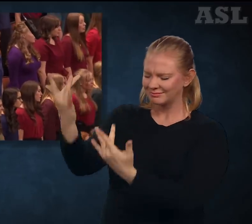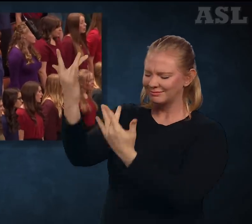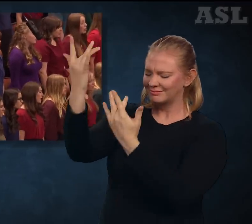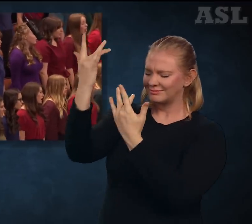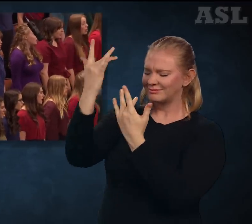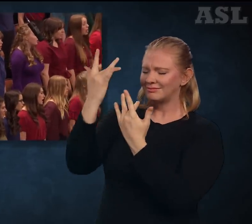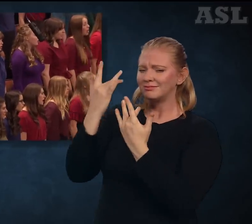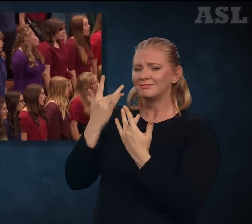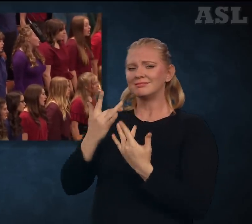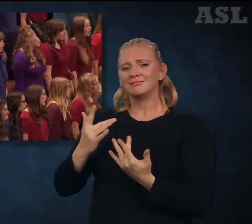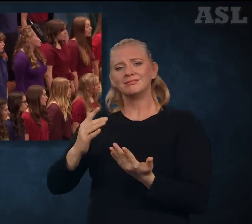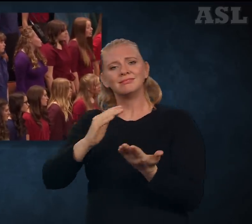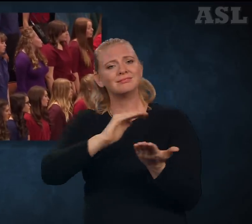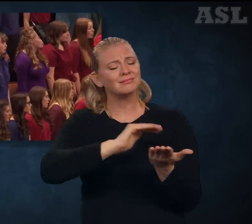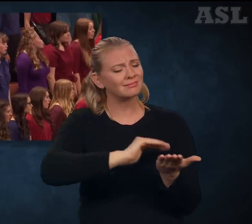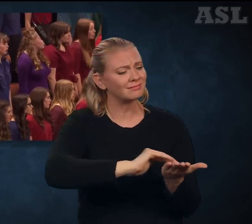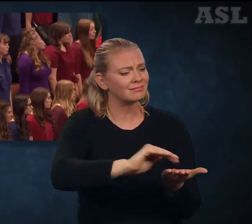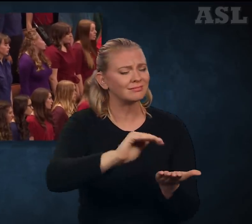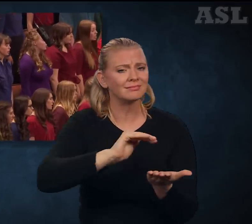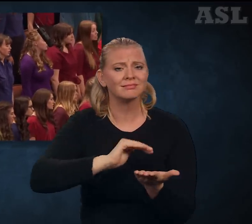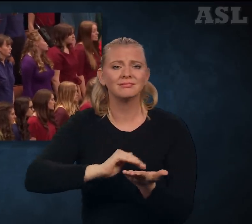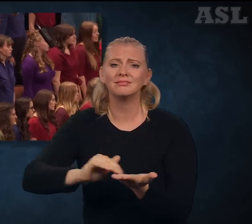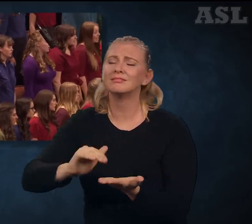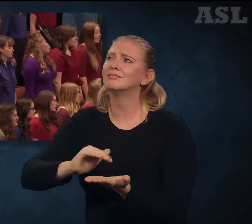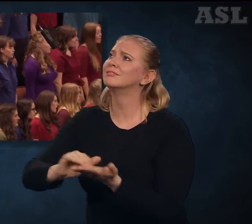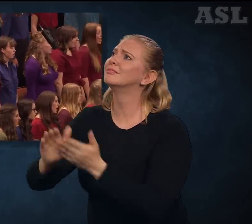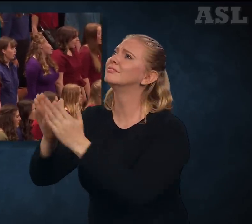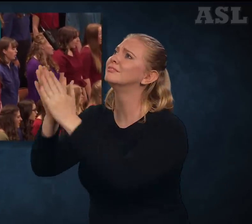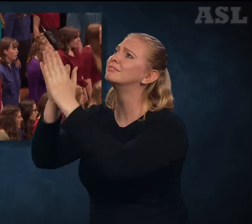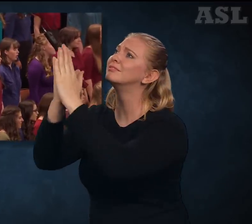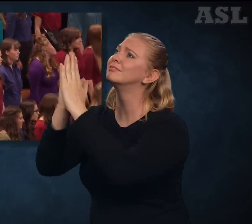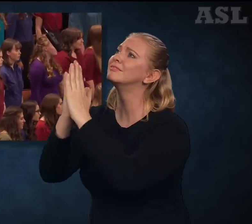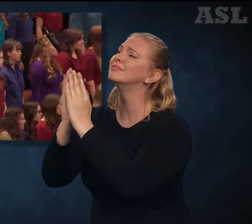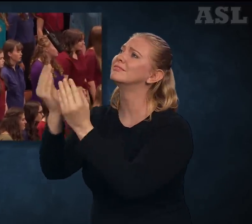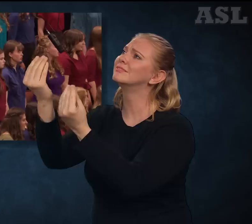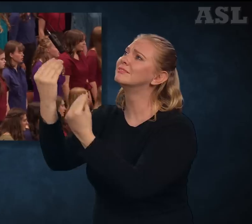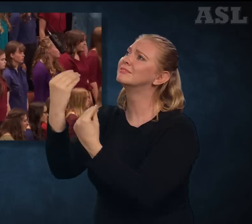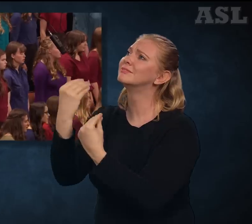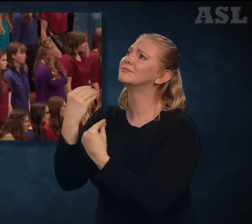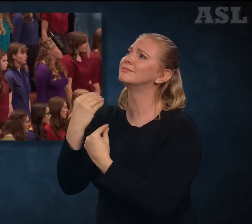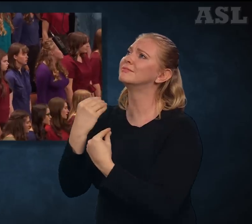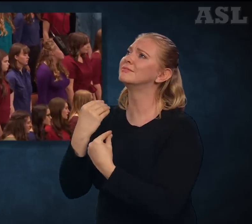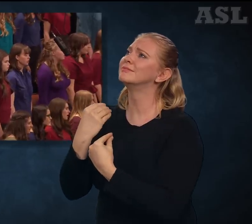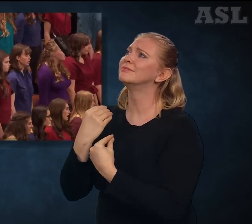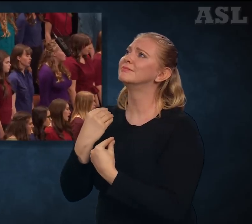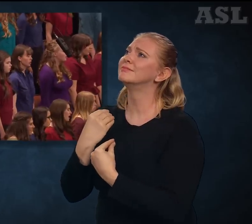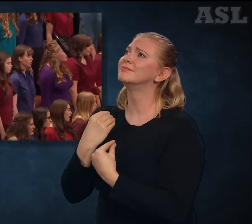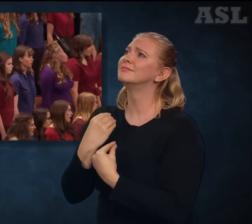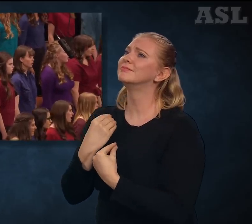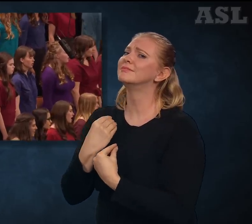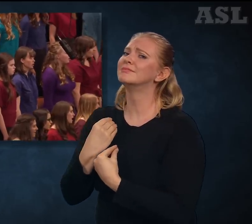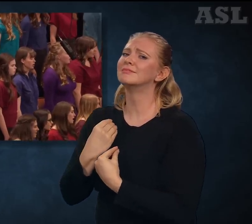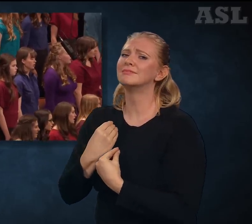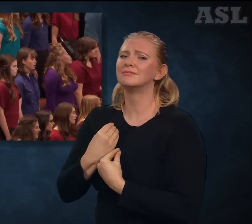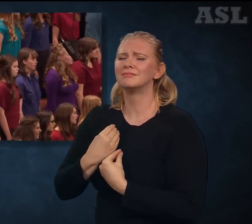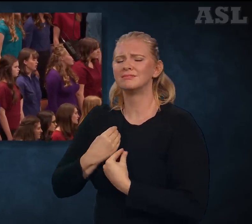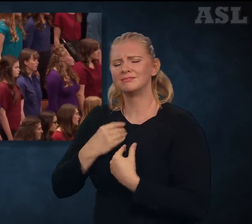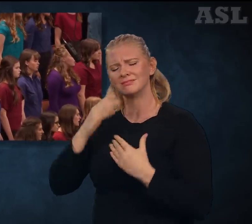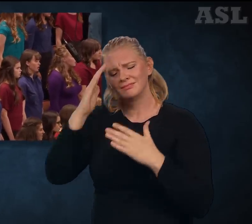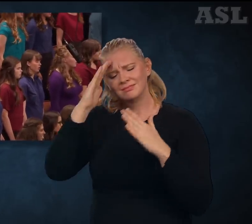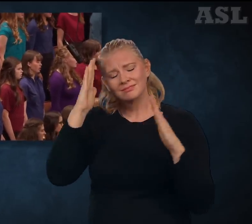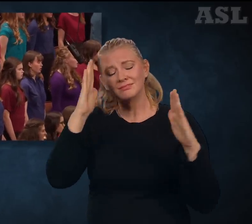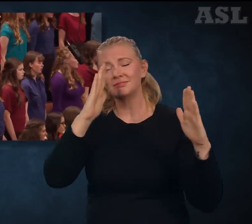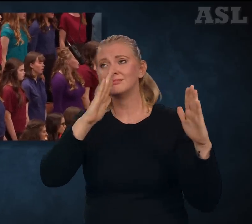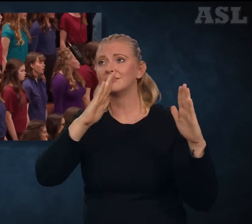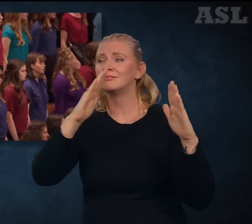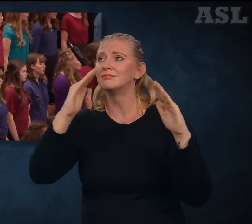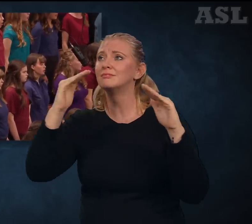WE PRAY FOR MERCY AND FORGIVENESS